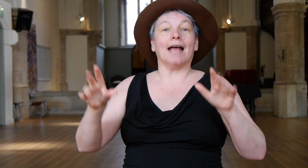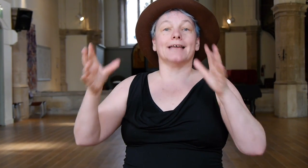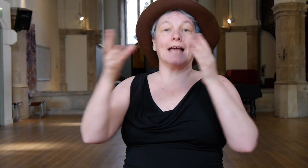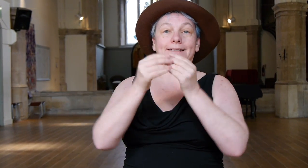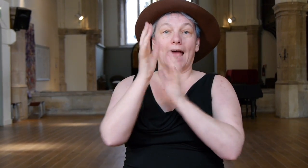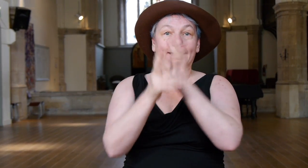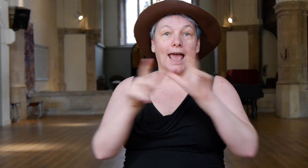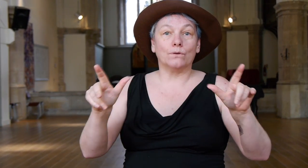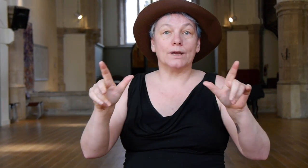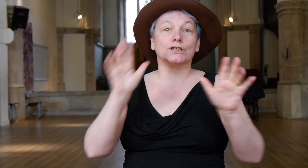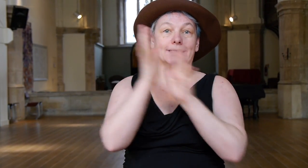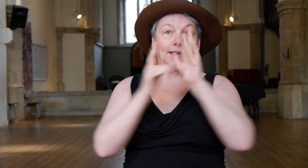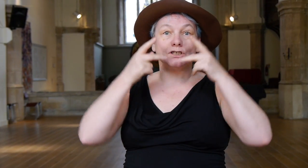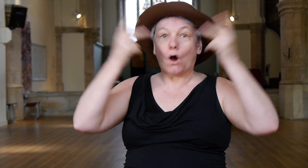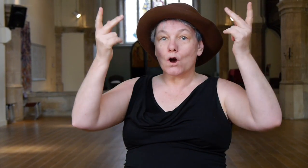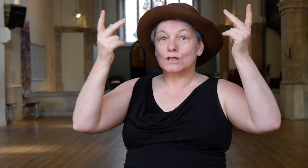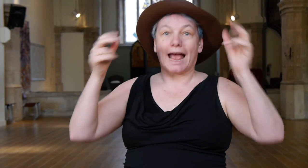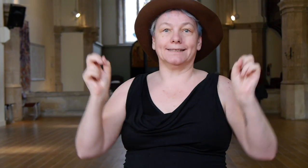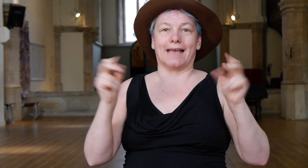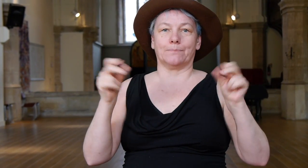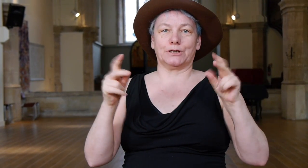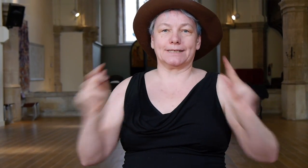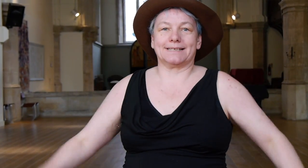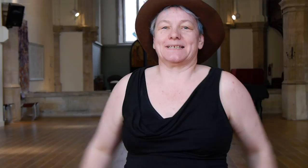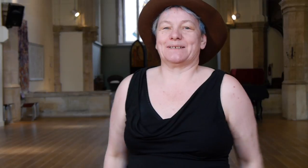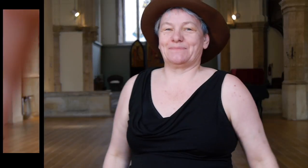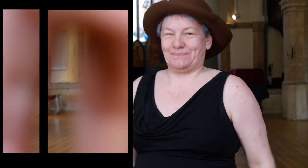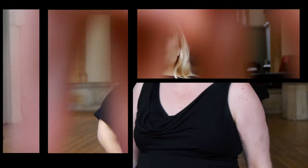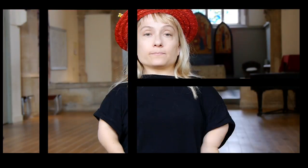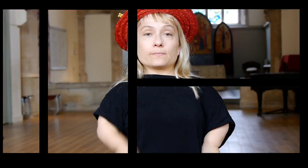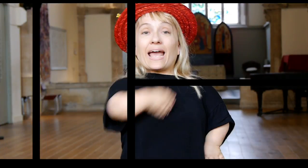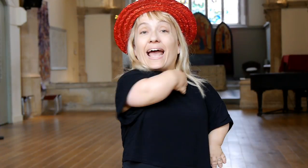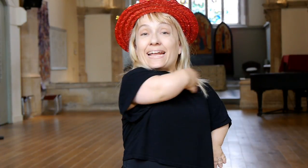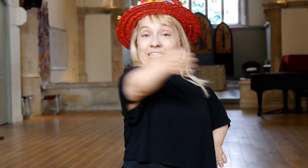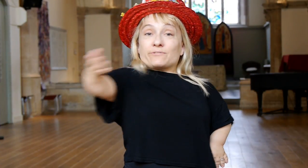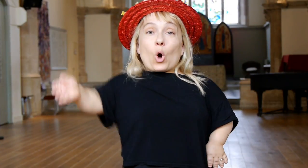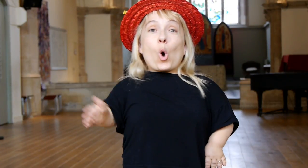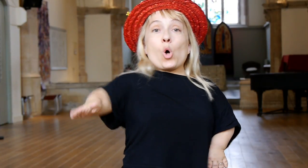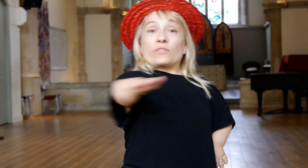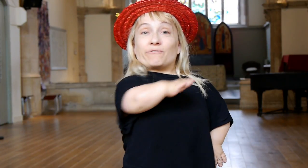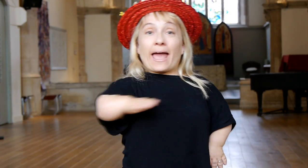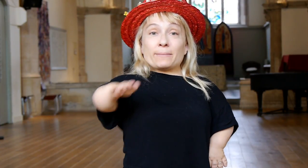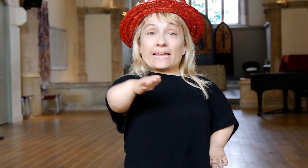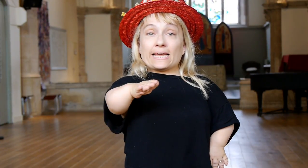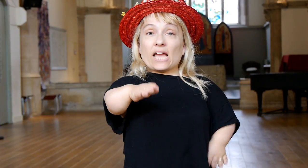and has sign language, signed songs and captions It's for all the family